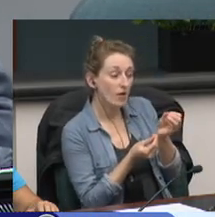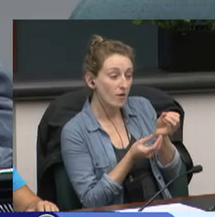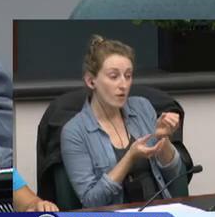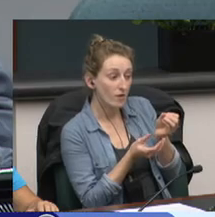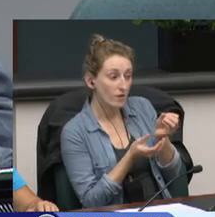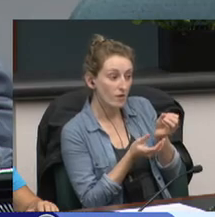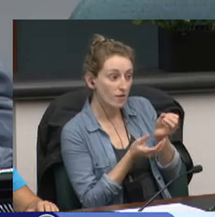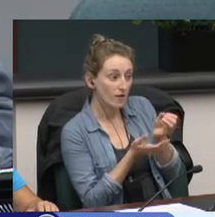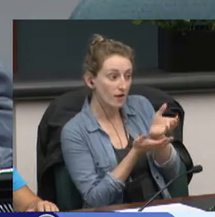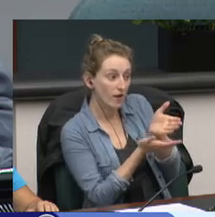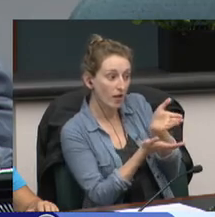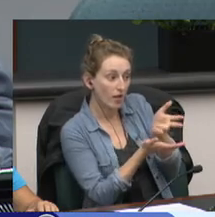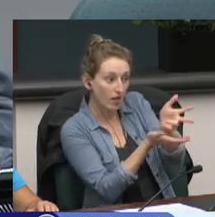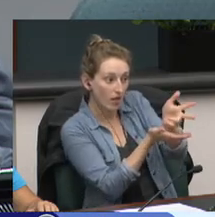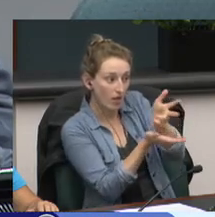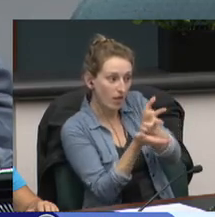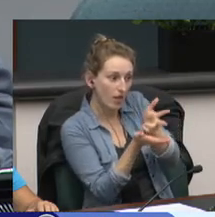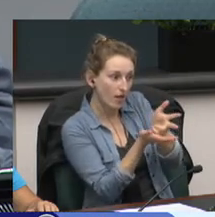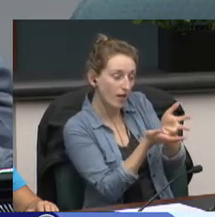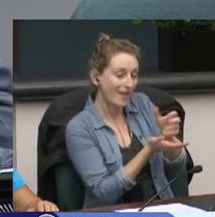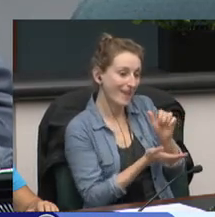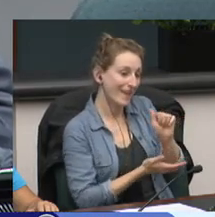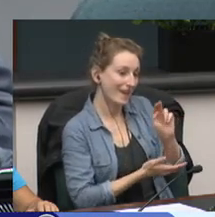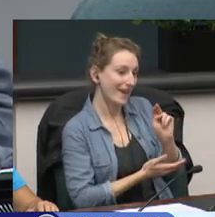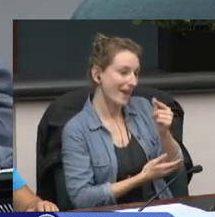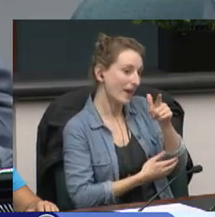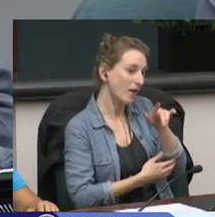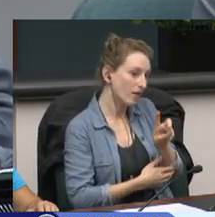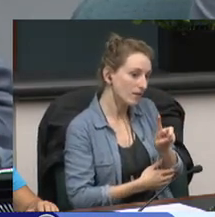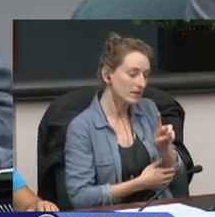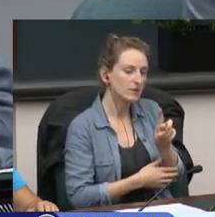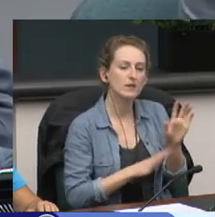private property we're not talking about on-site on street parking